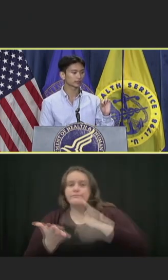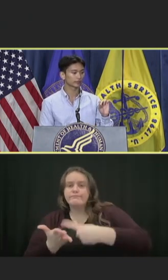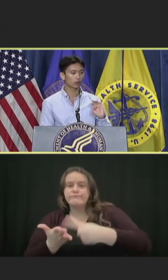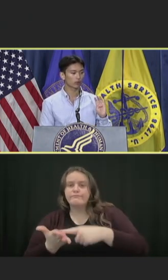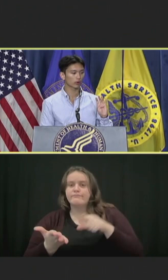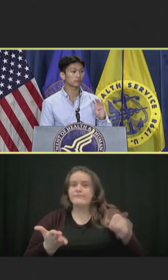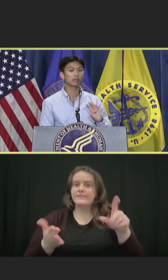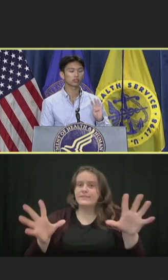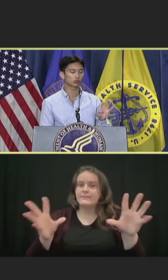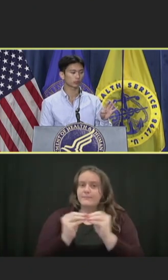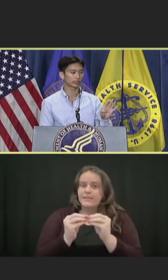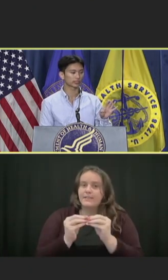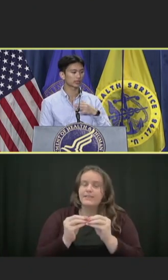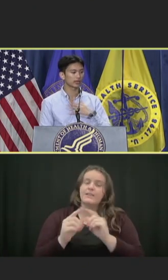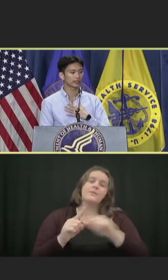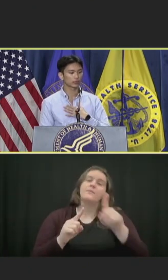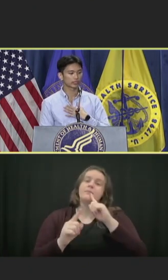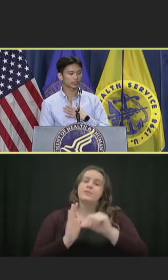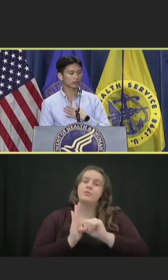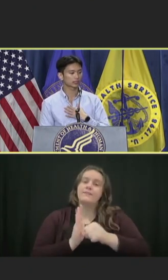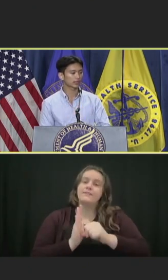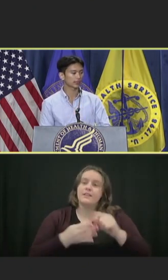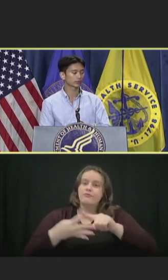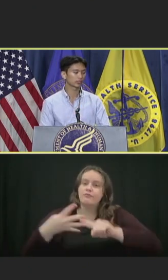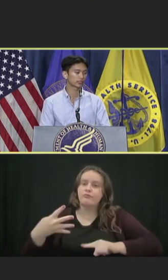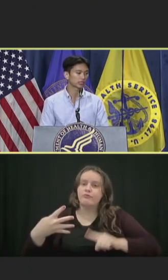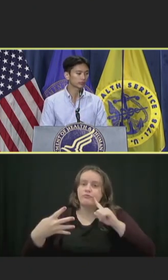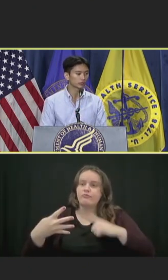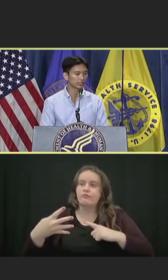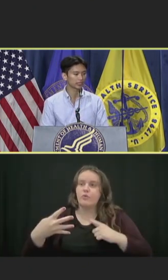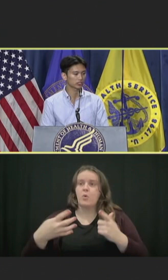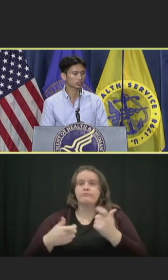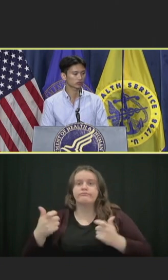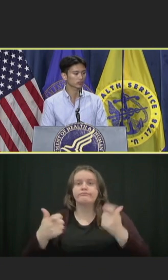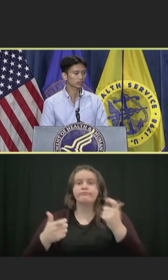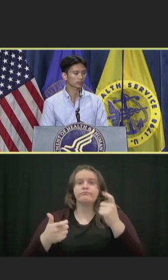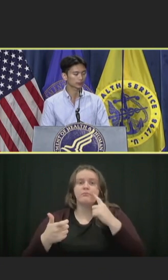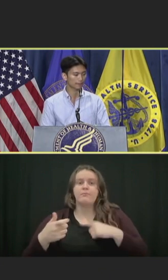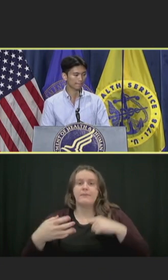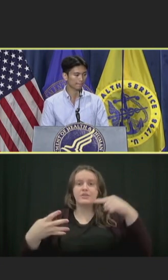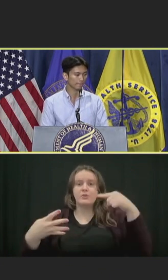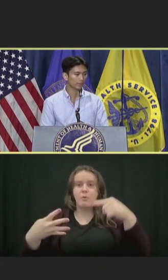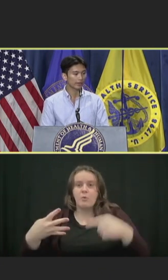four major points that were discussed as it relates to implementation strategies.